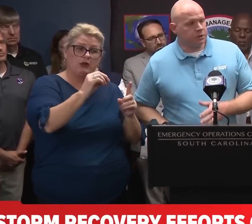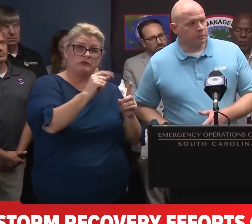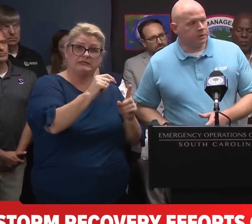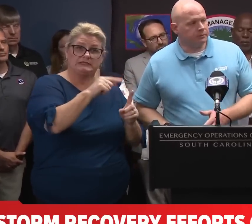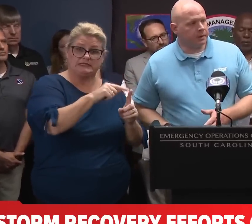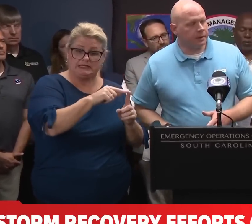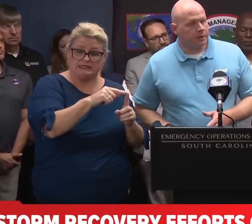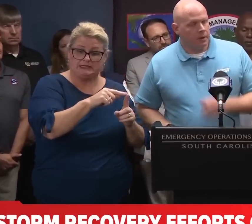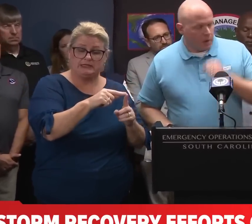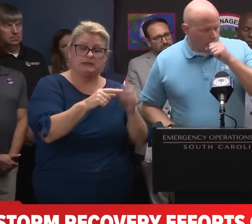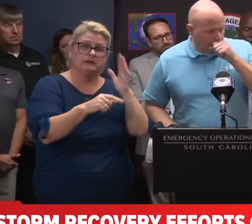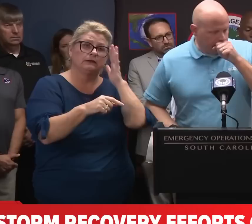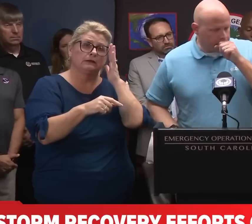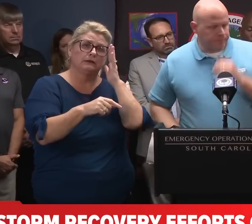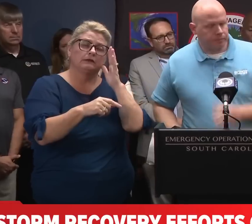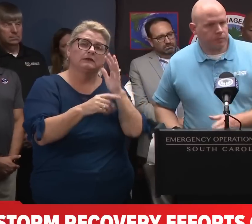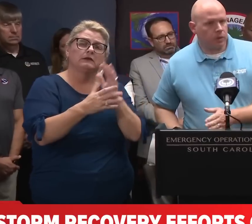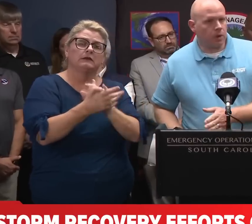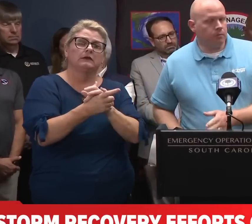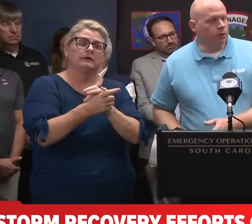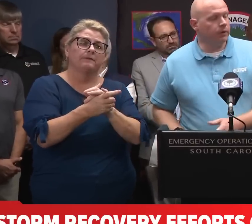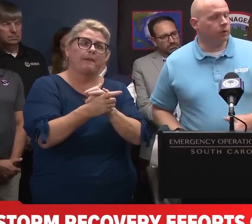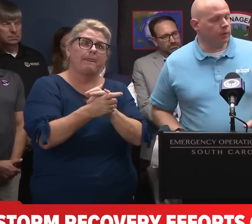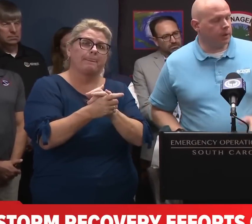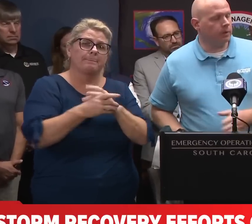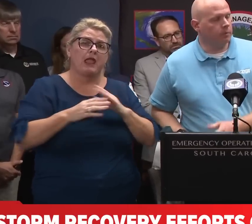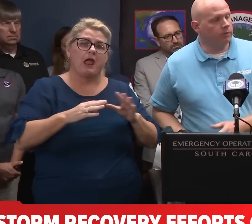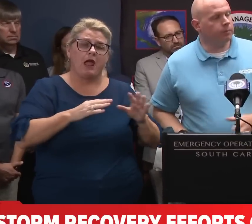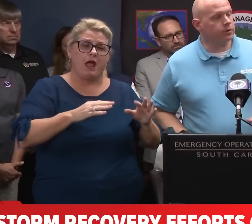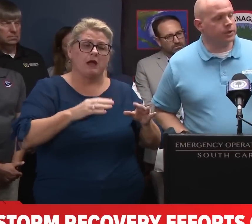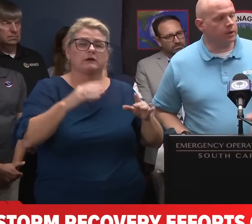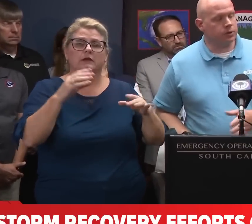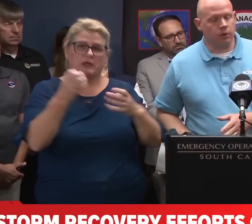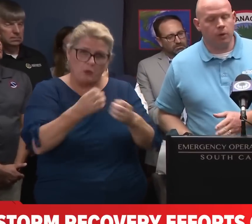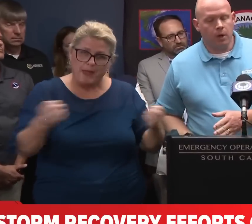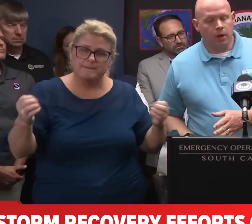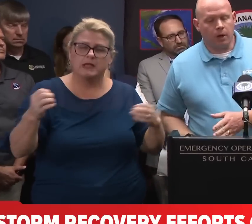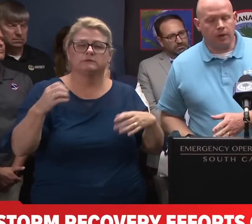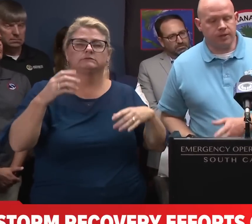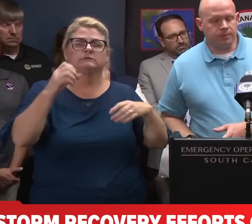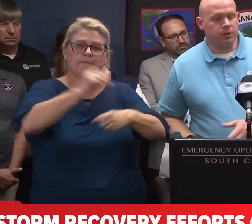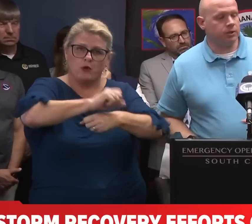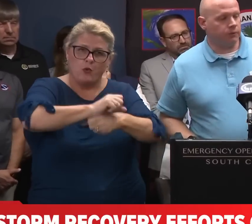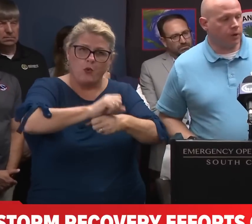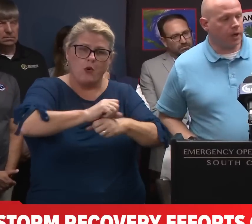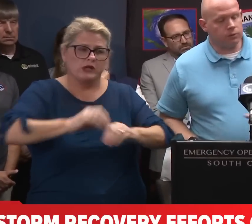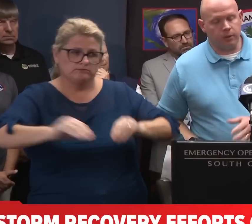in terms of uh moving equipment, moving personnel. So, uh anticipation in the forecast,